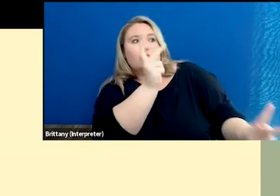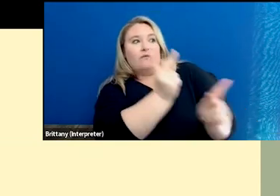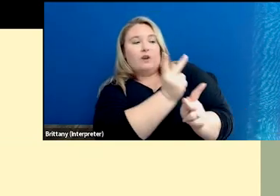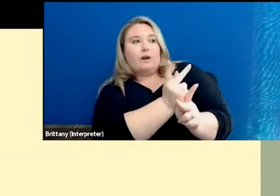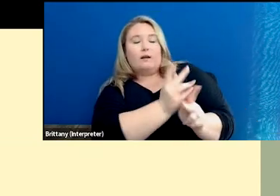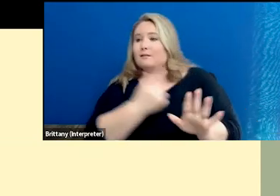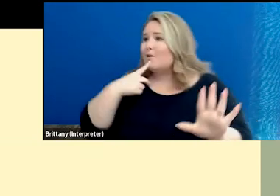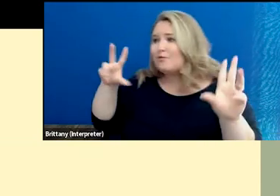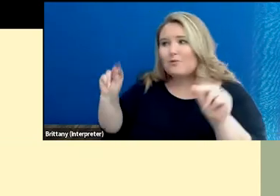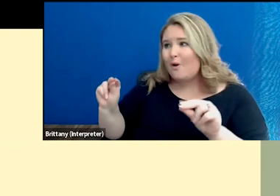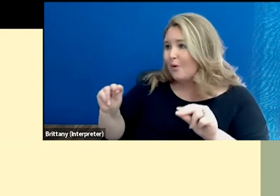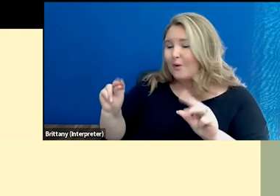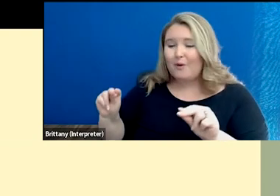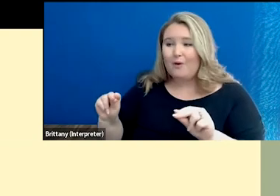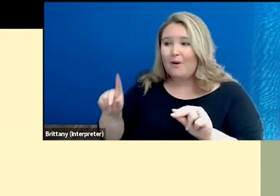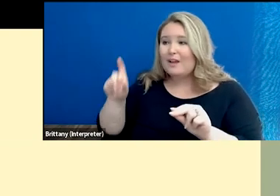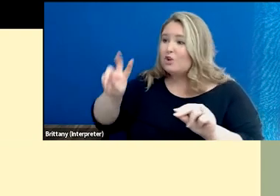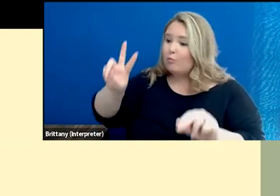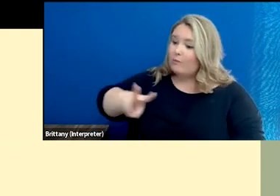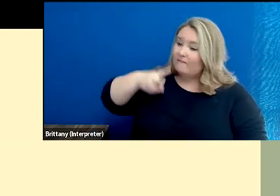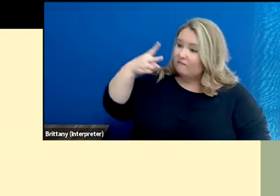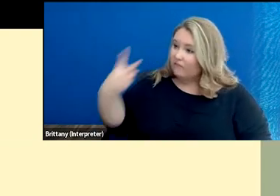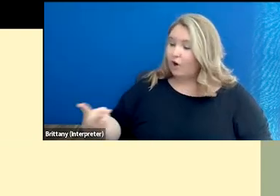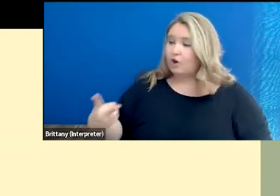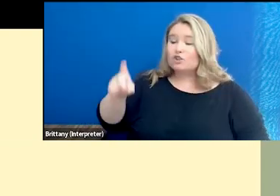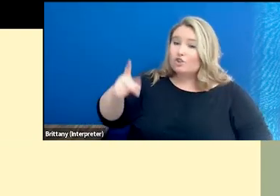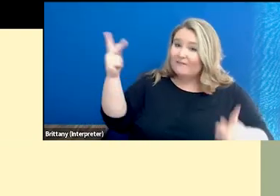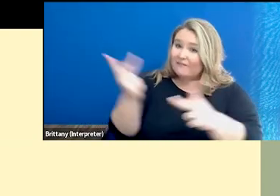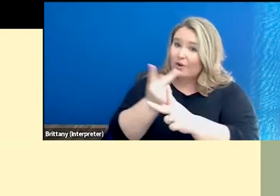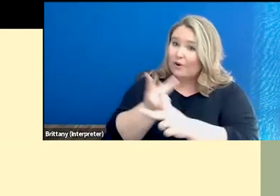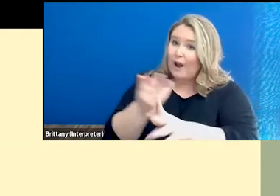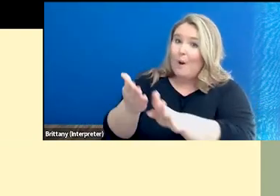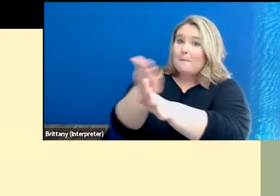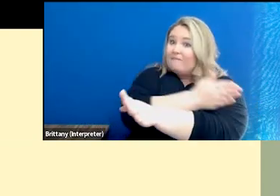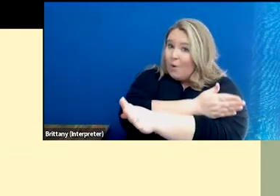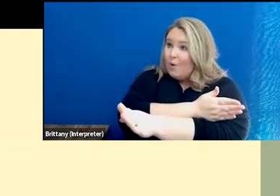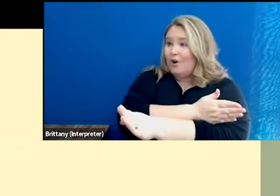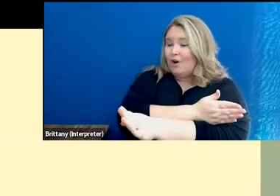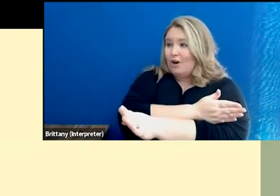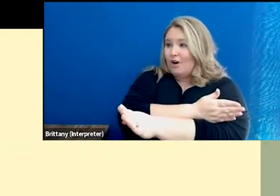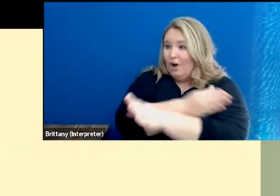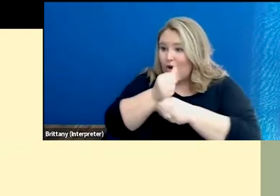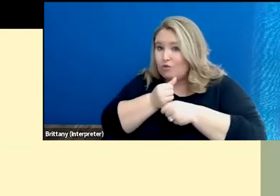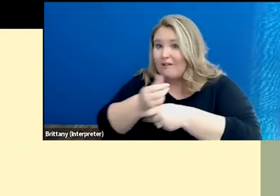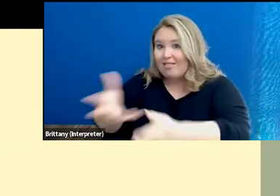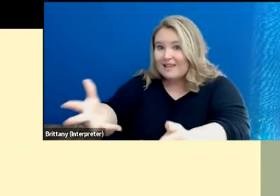That is not the way this needs to be done. You should figure it out before you release the plan. Okay. Here's the plan.